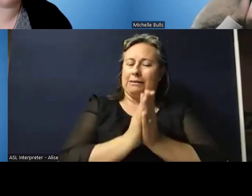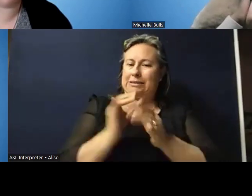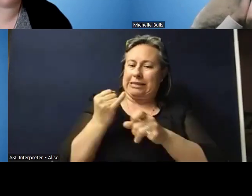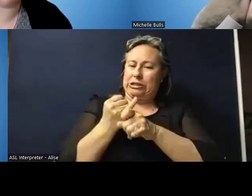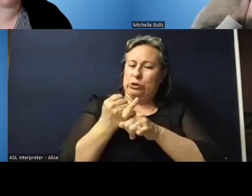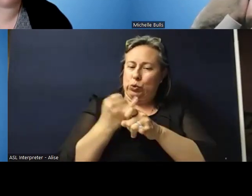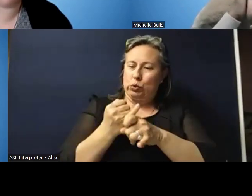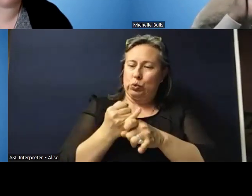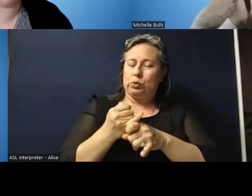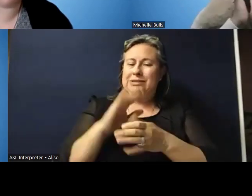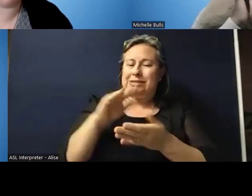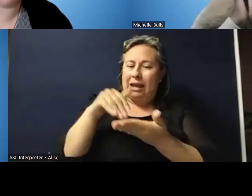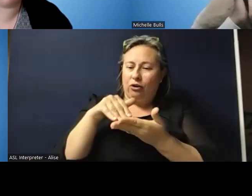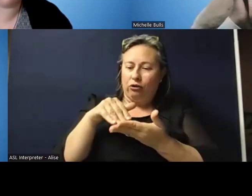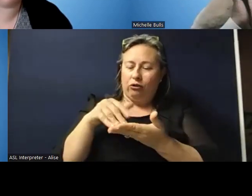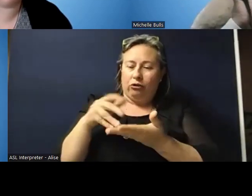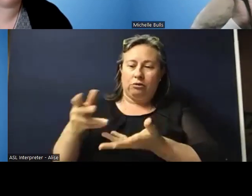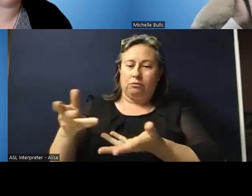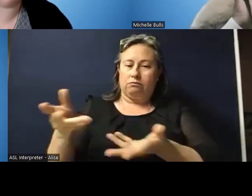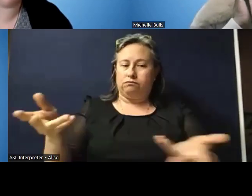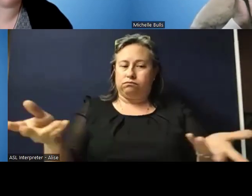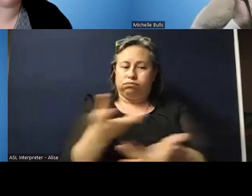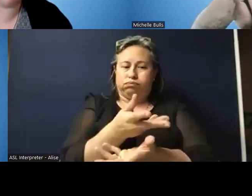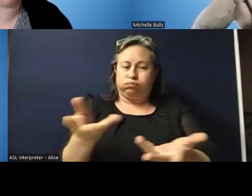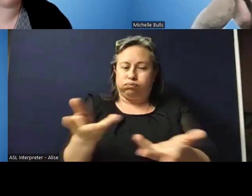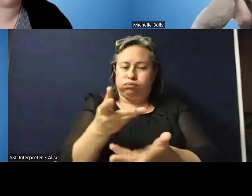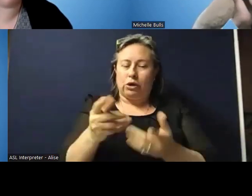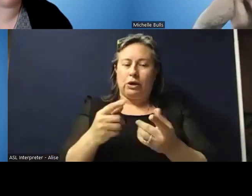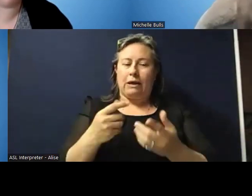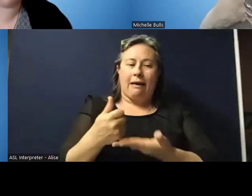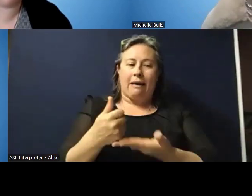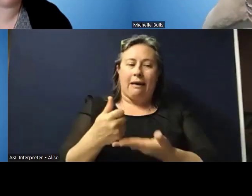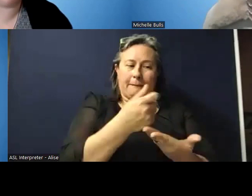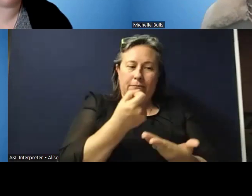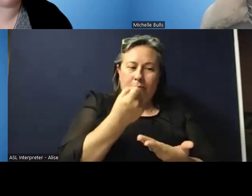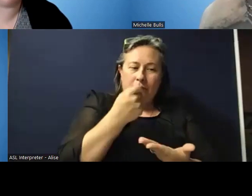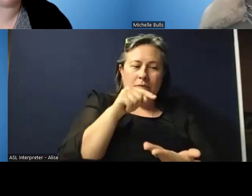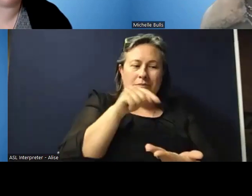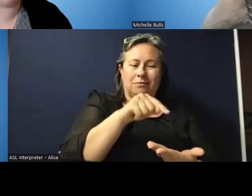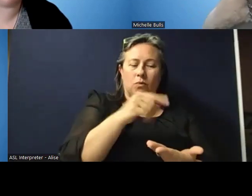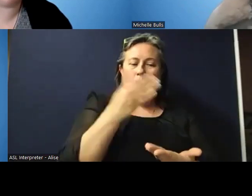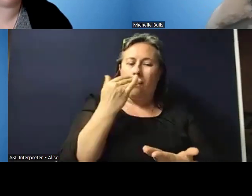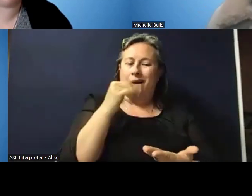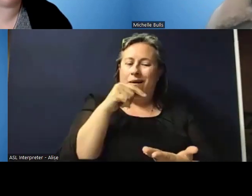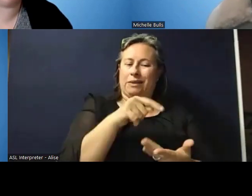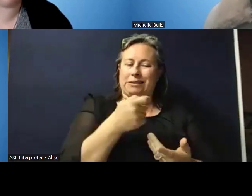to work with the recipients on to help them understand why these cases are a bit different.